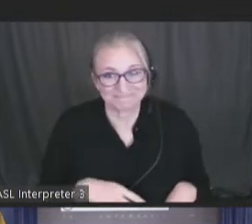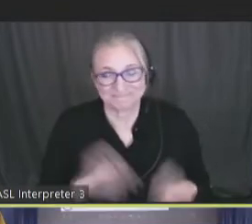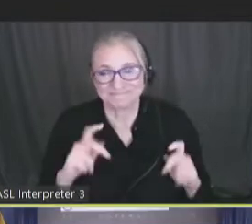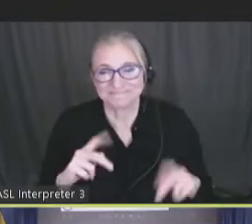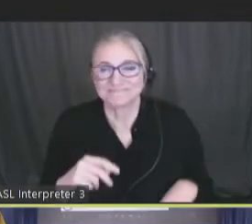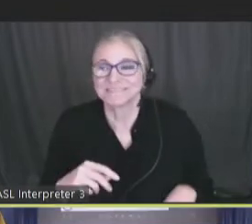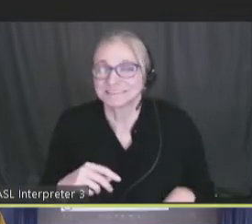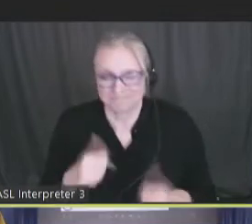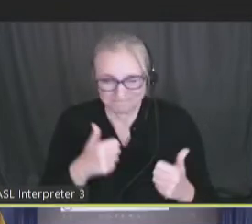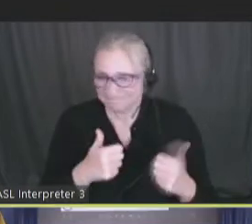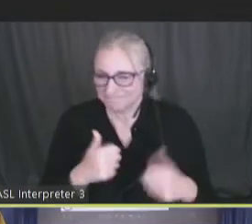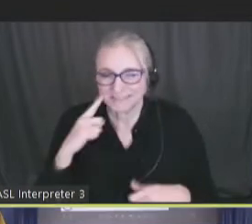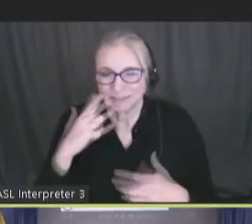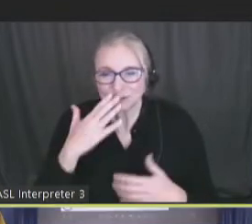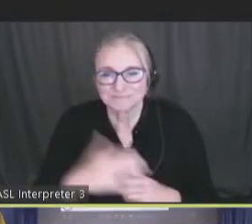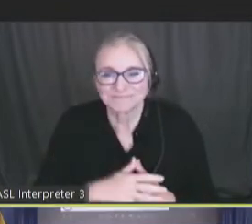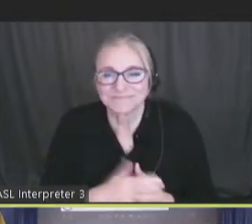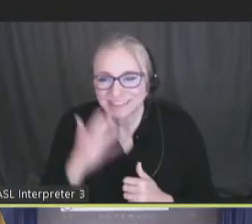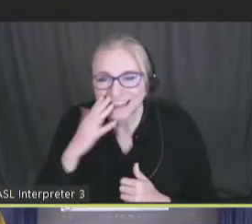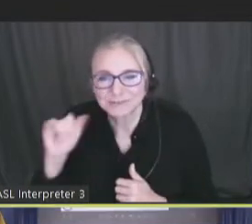Robert Hopkins: That will work great. Thank you, sir.